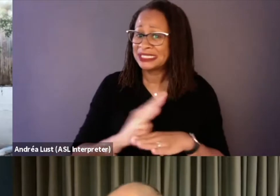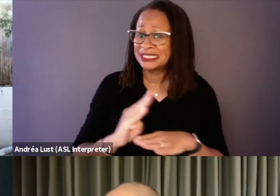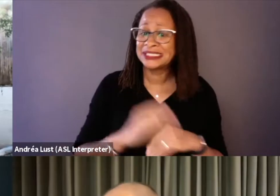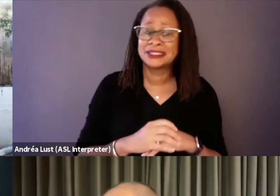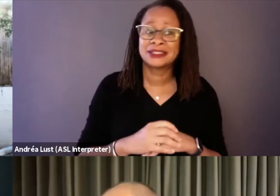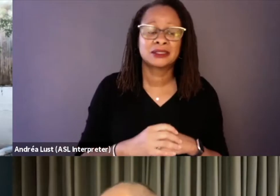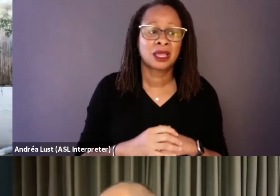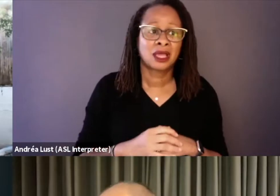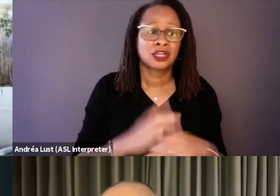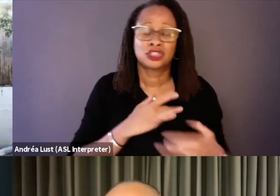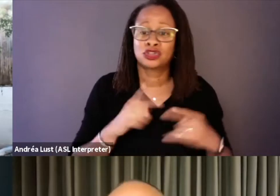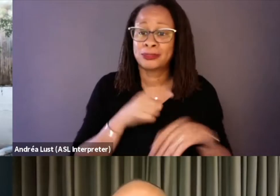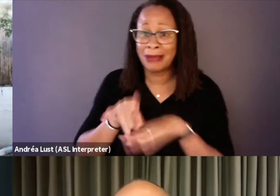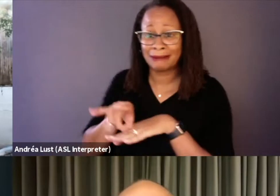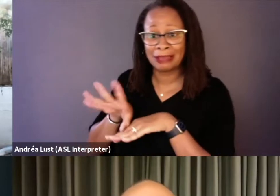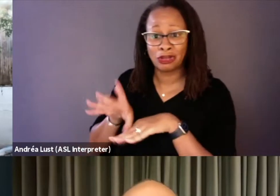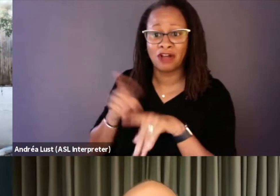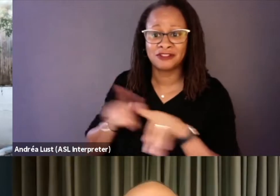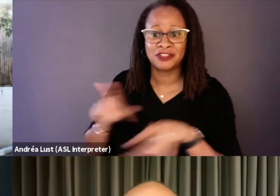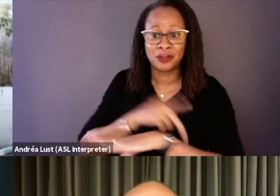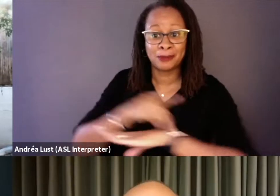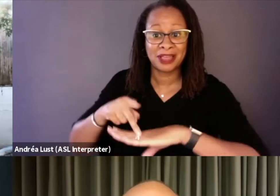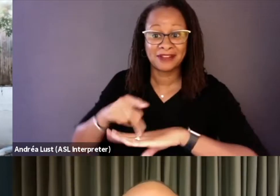And then suddenly nine months after the film comes out,